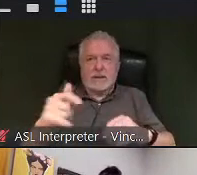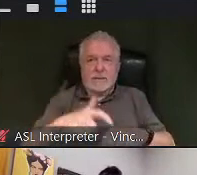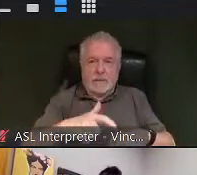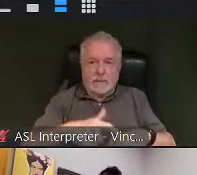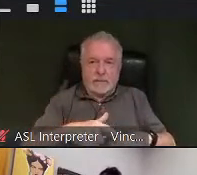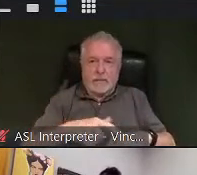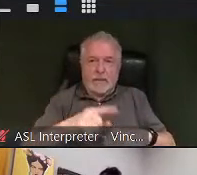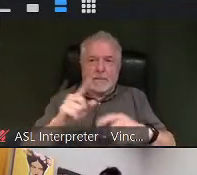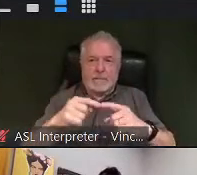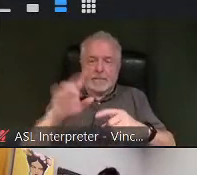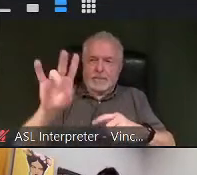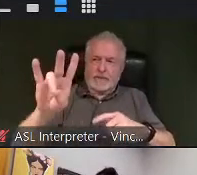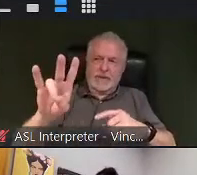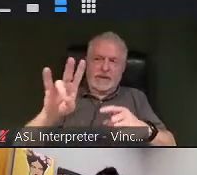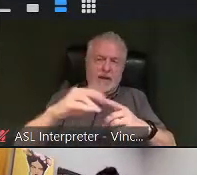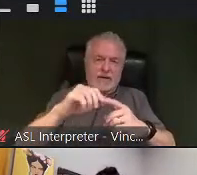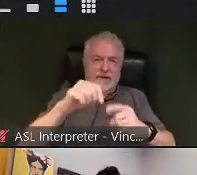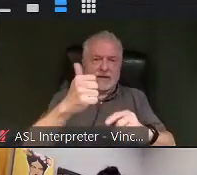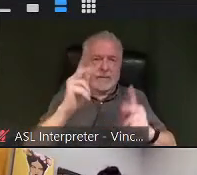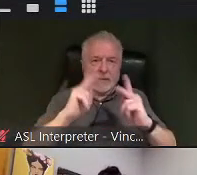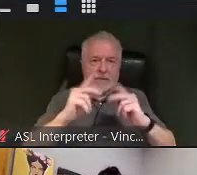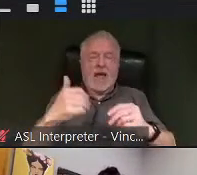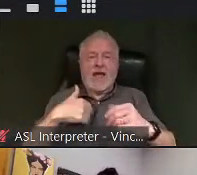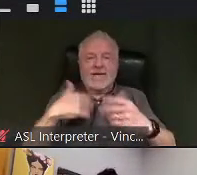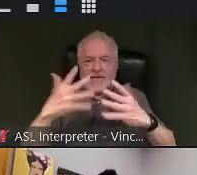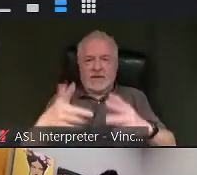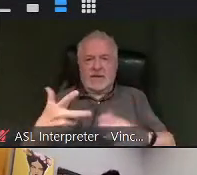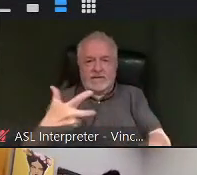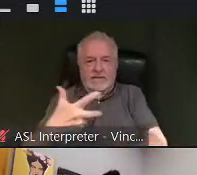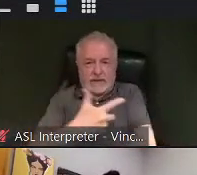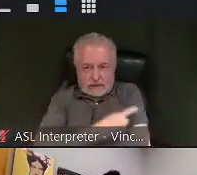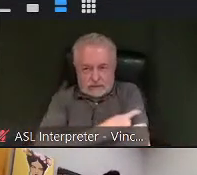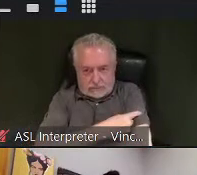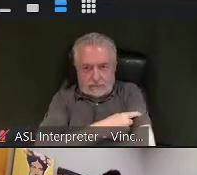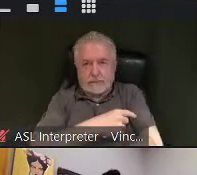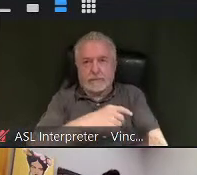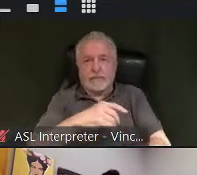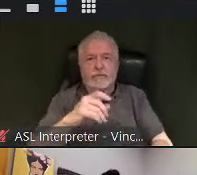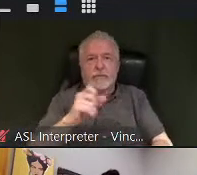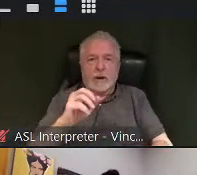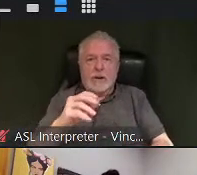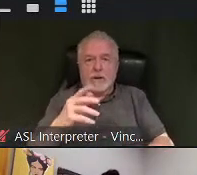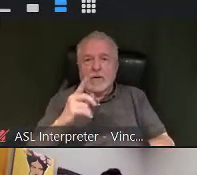About seven of every 10 people have been vaccinated, are completely vaccinated.